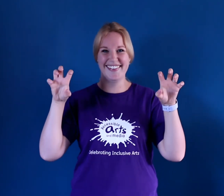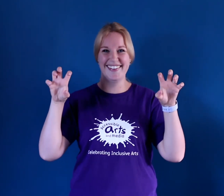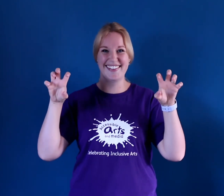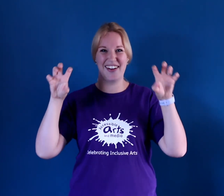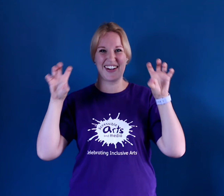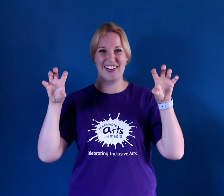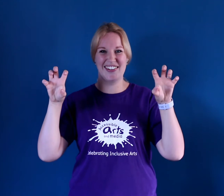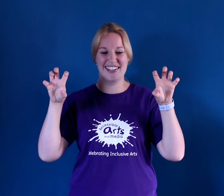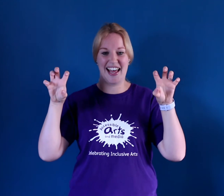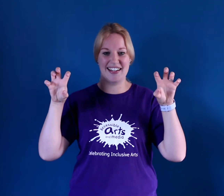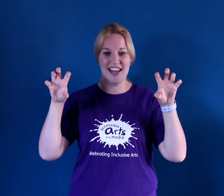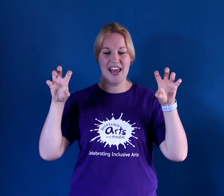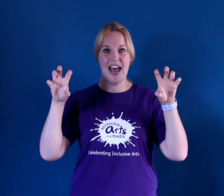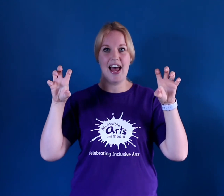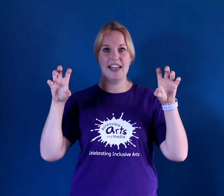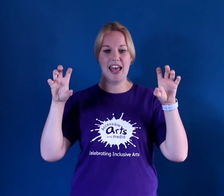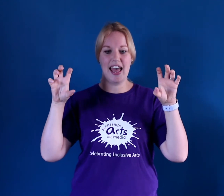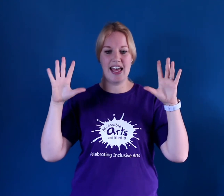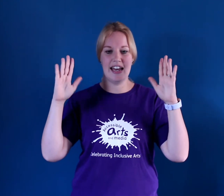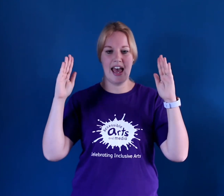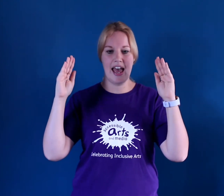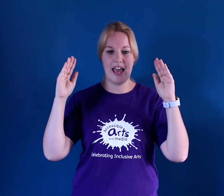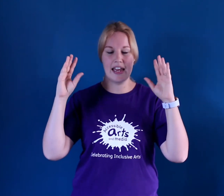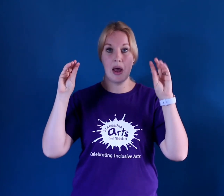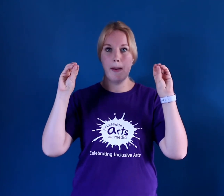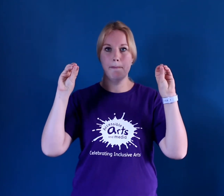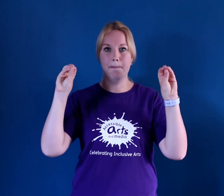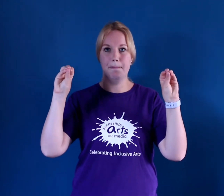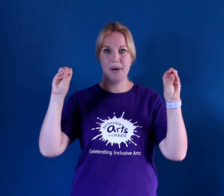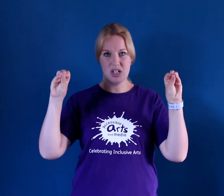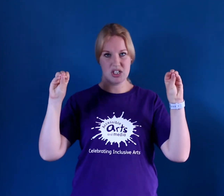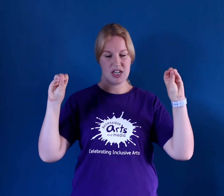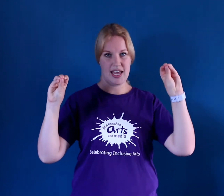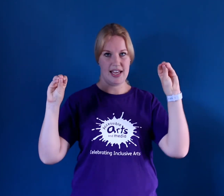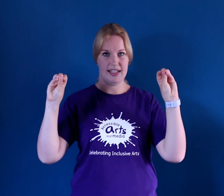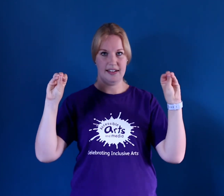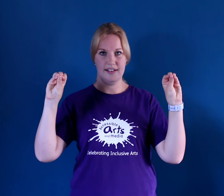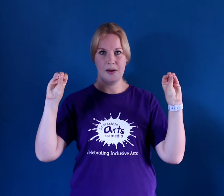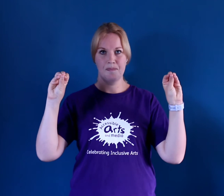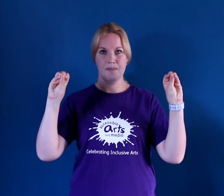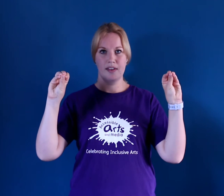So clawed hand. And then a bunched hand.